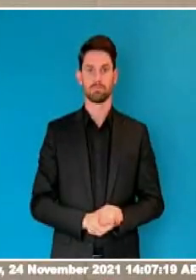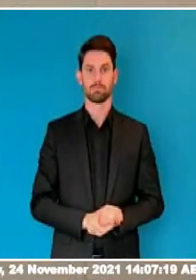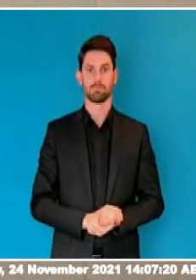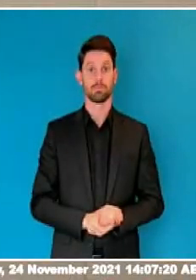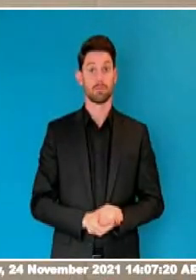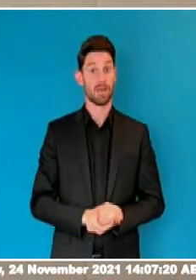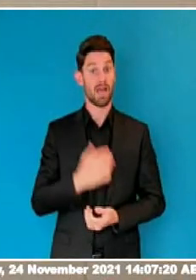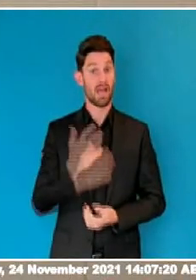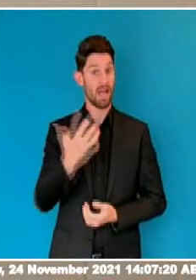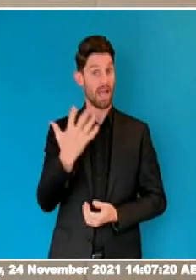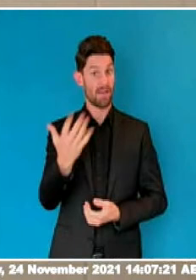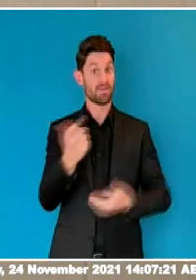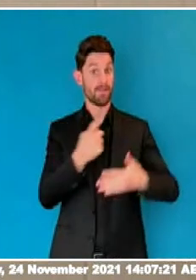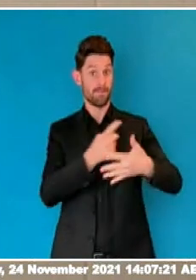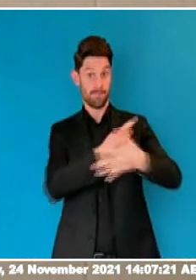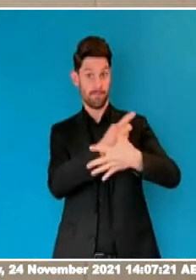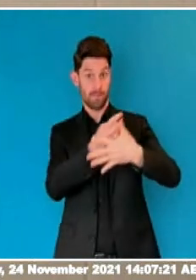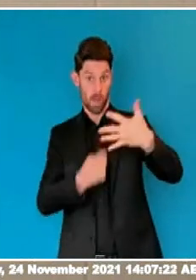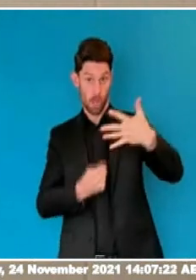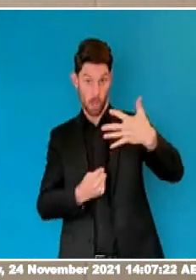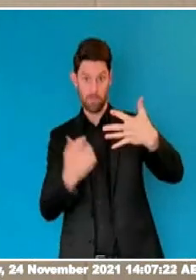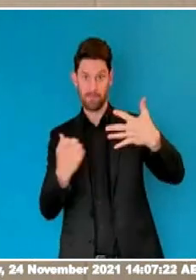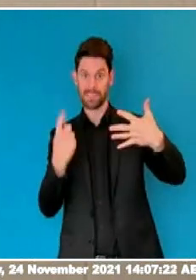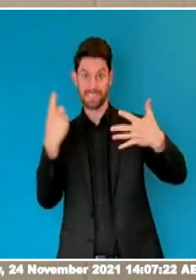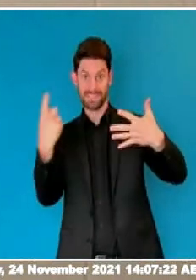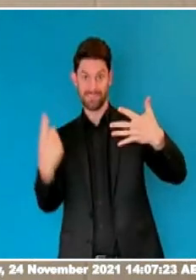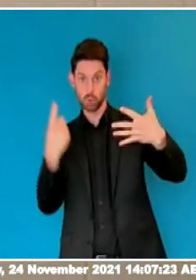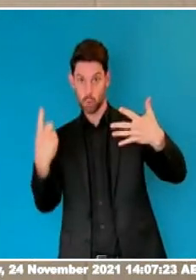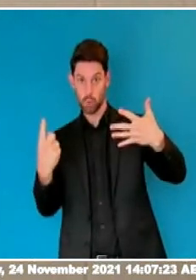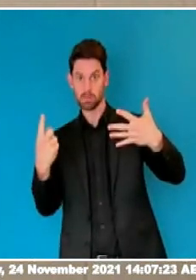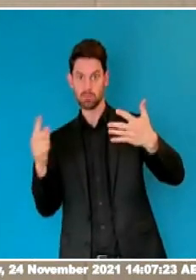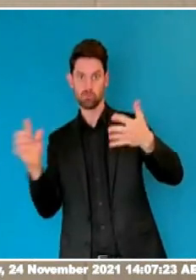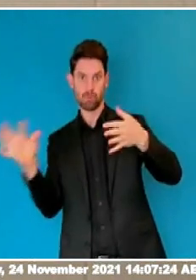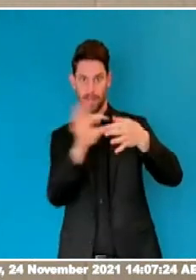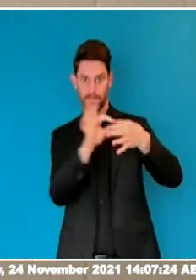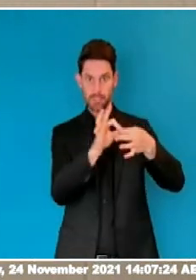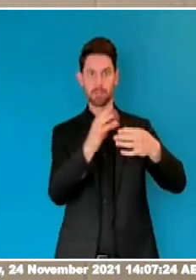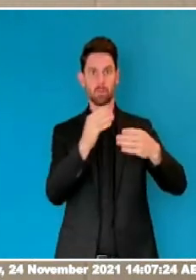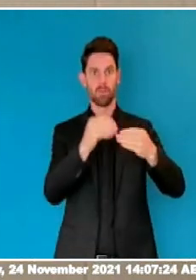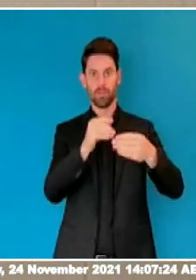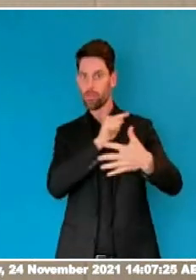pillars, at an individual project or pillar level, there is engagement with disability